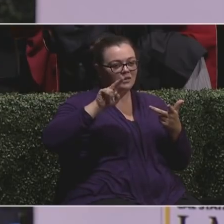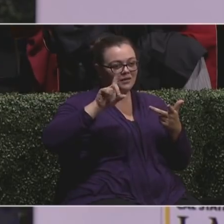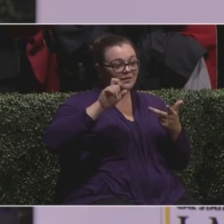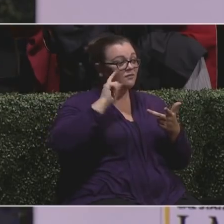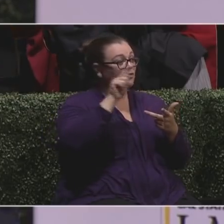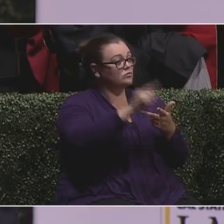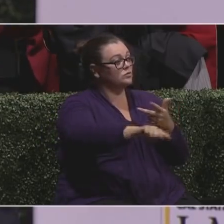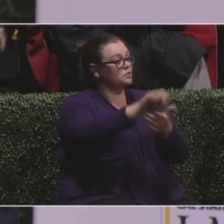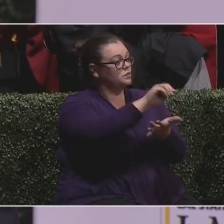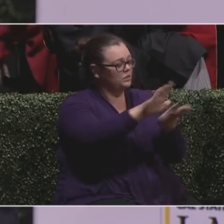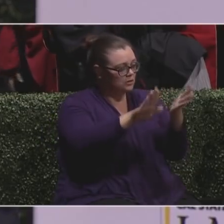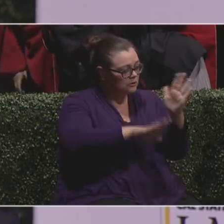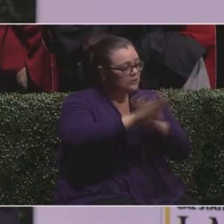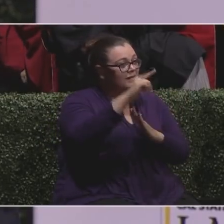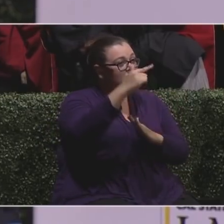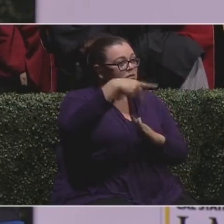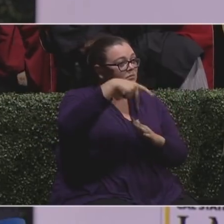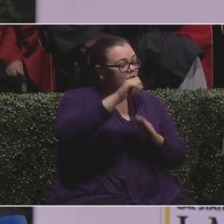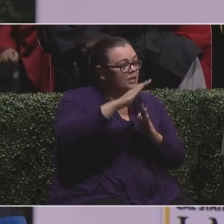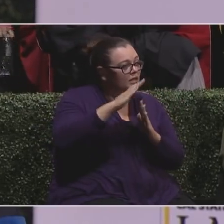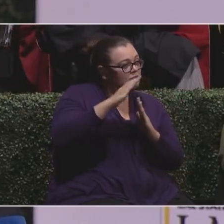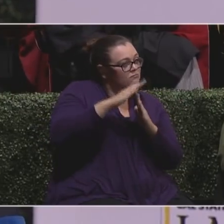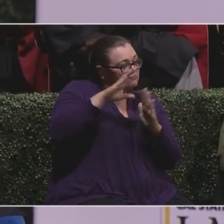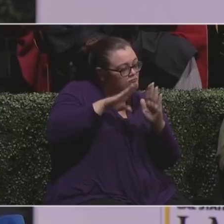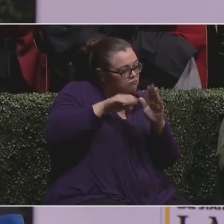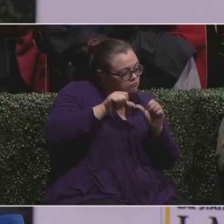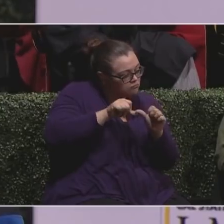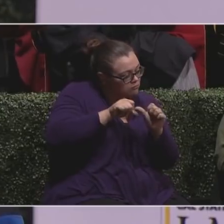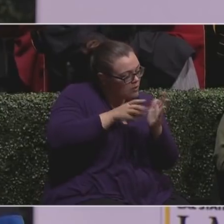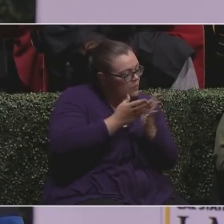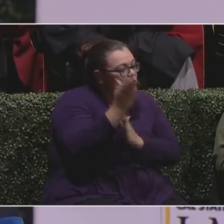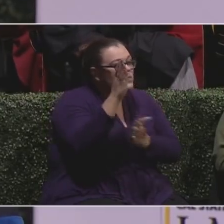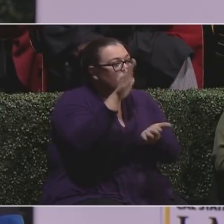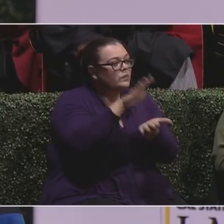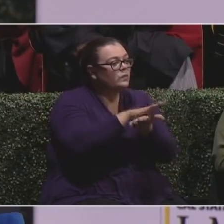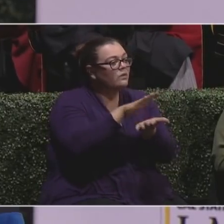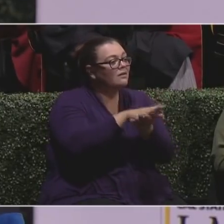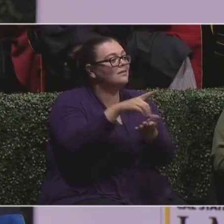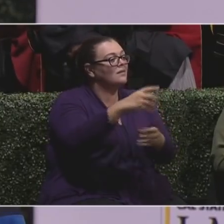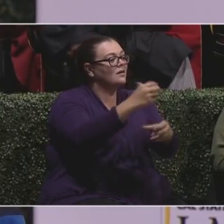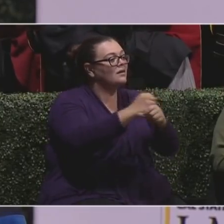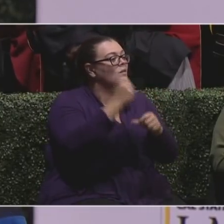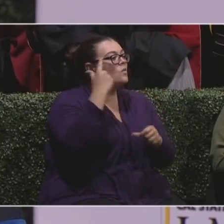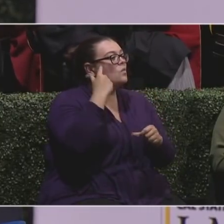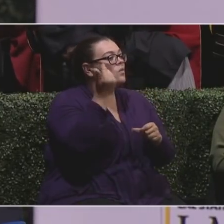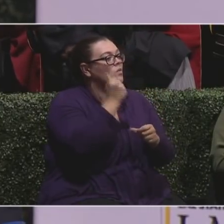DEGREE WITH LATIN DESIGNATIONS, SUMMA CUM LAUDE, MAGNA CUM LAUDE, OR CUM LAUDE TO STUDENTS WHO HAVE